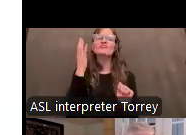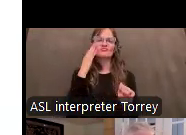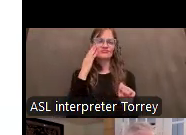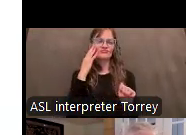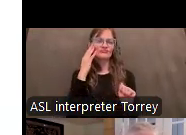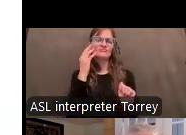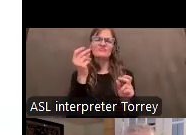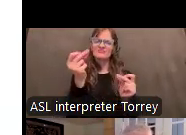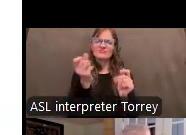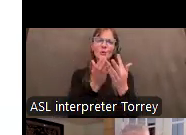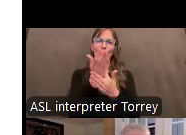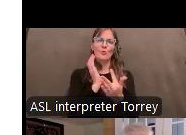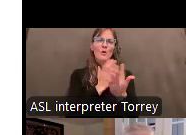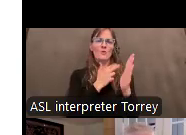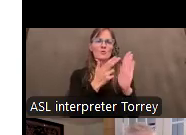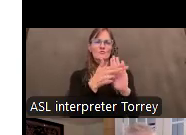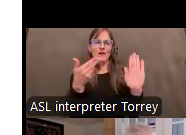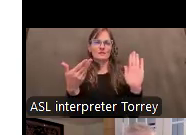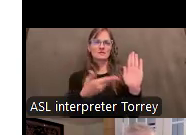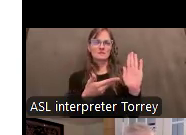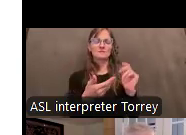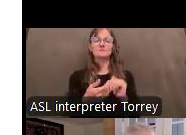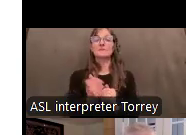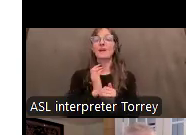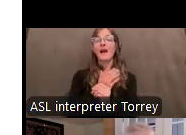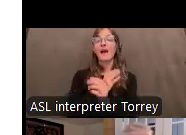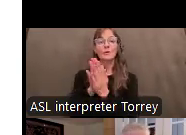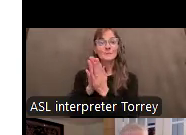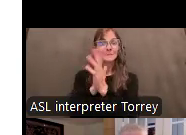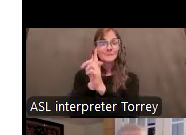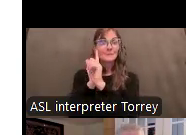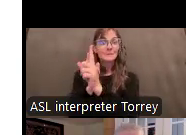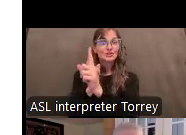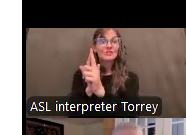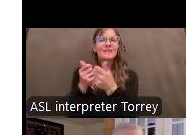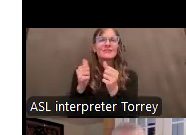to address the critical caregiver shortage by recruiting caring individuals into the healthcare field.